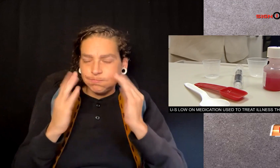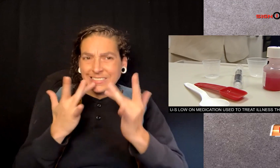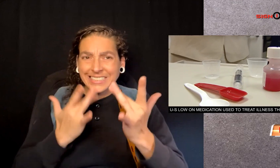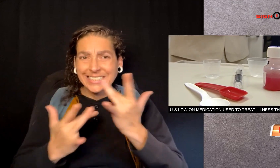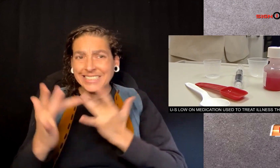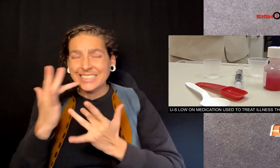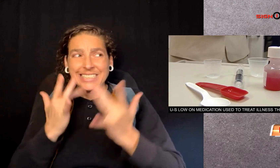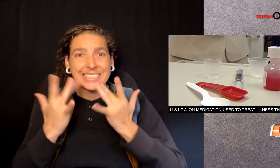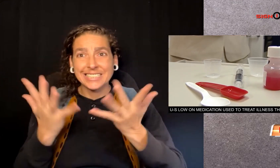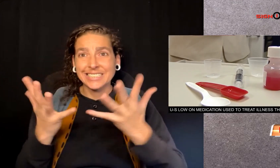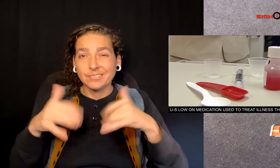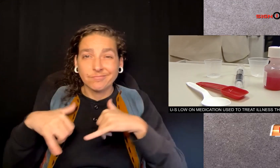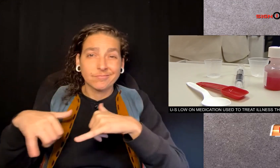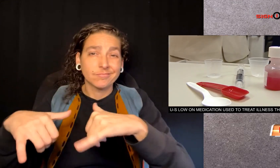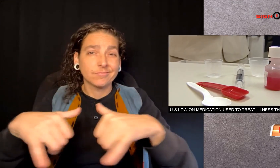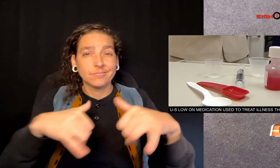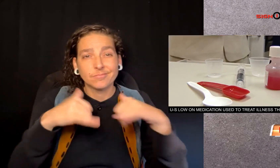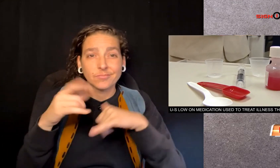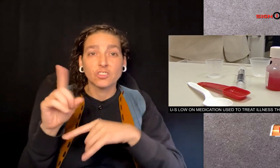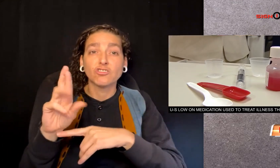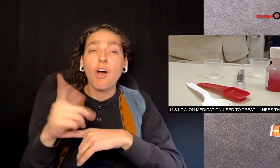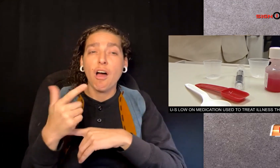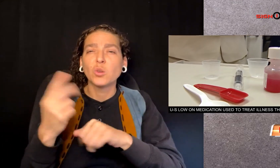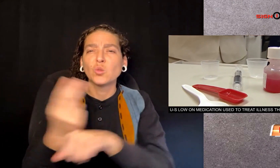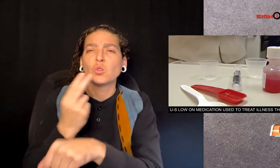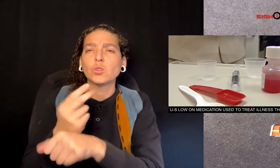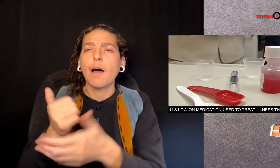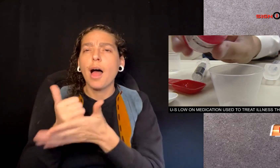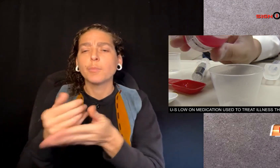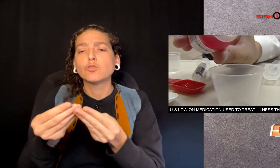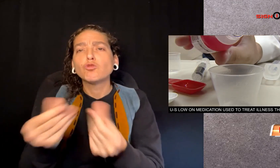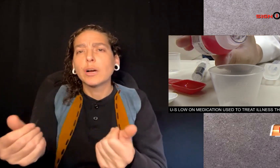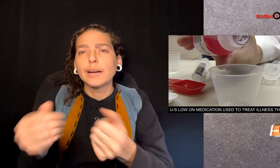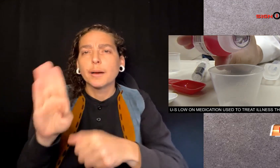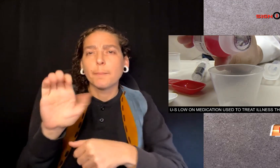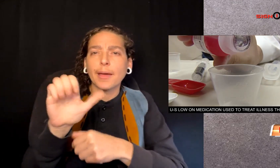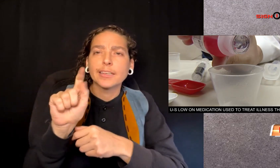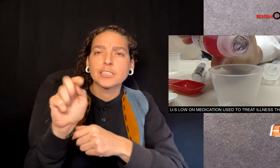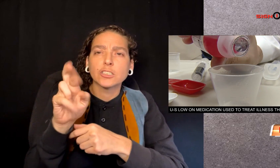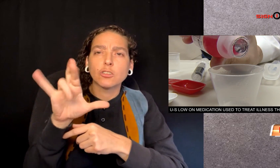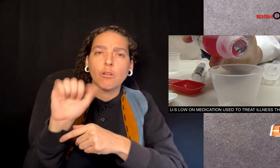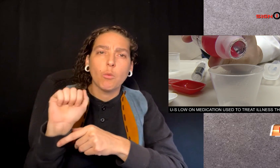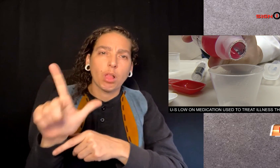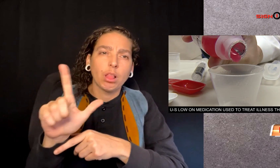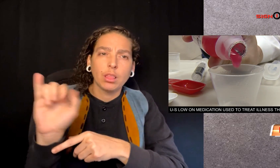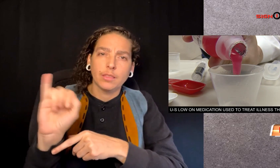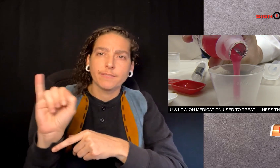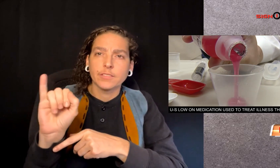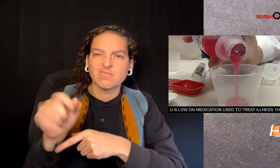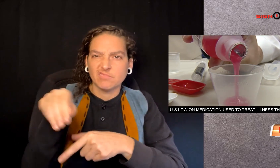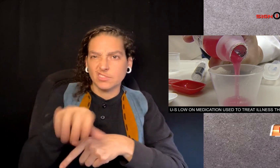the US is experiencing a shortage of a drug commonly used to treat bacterial infections